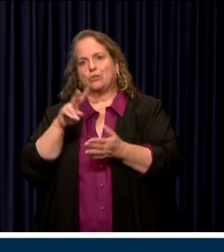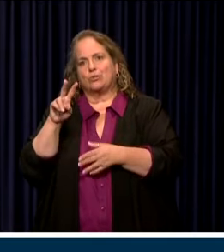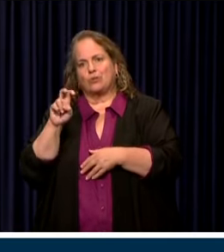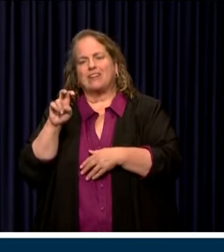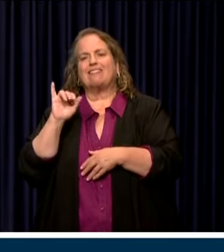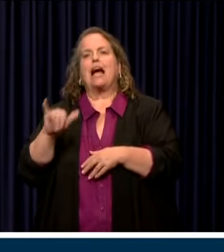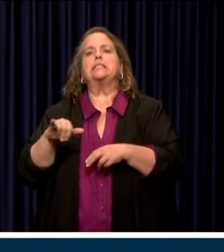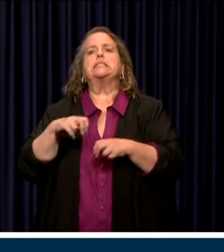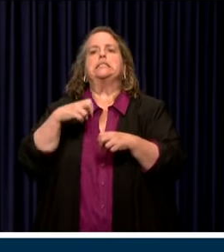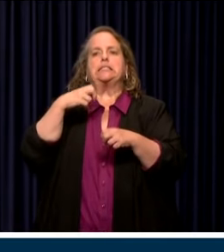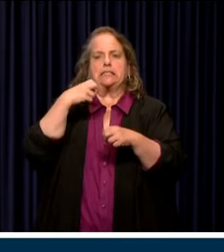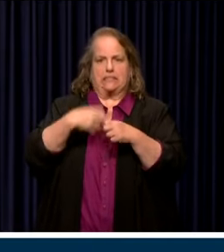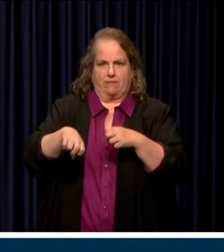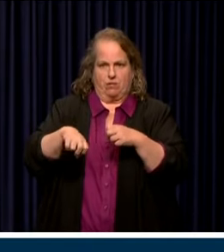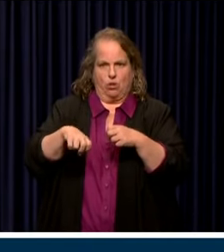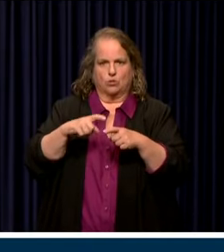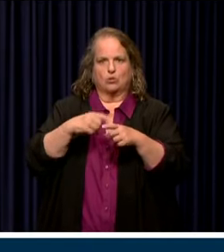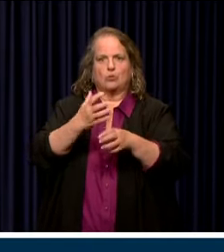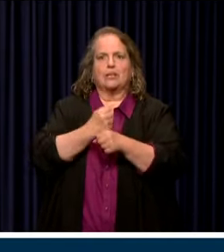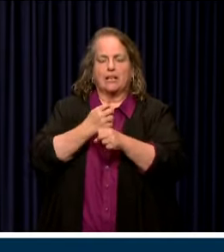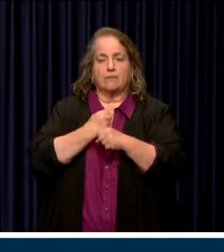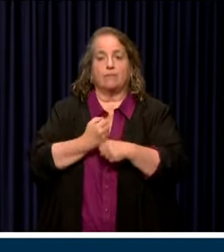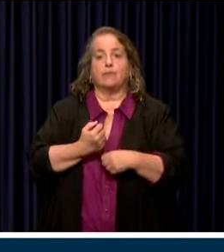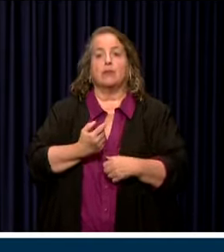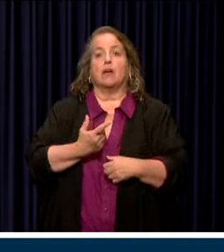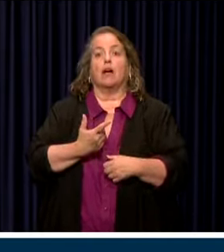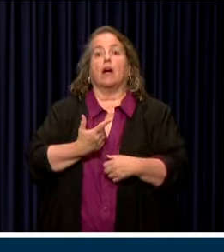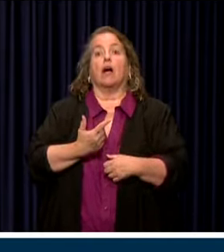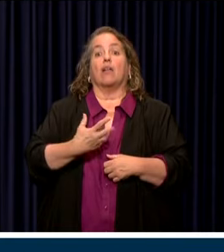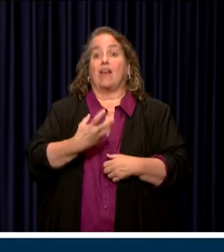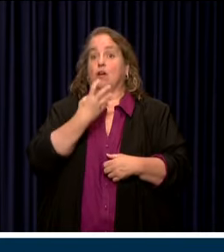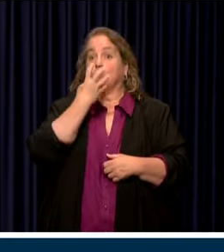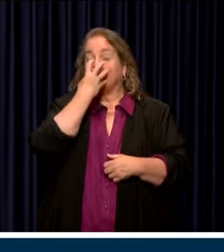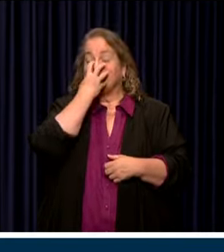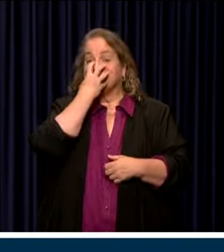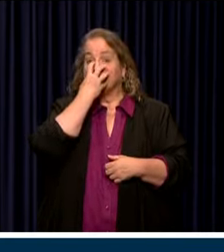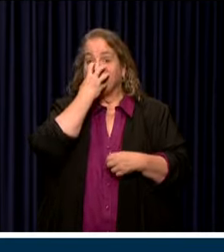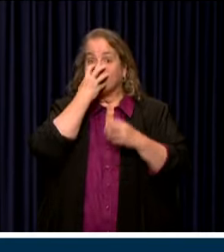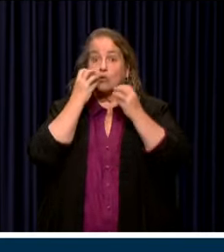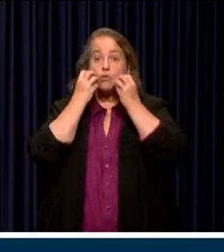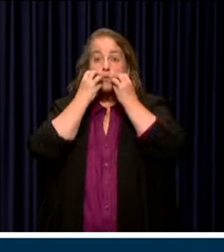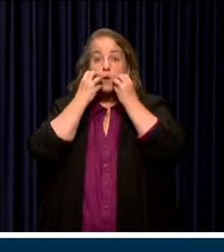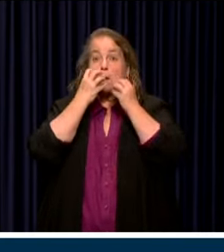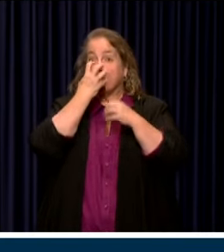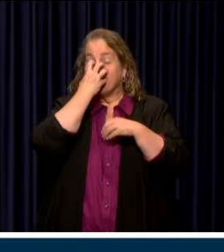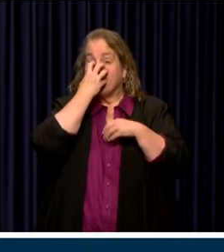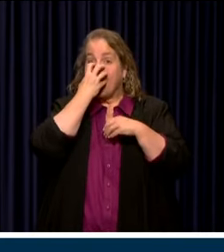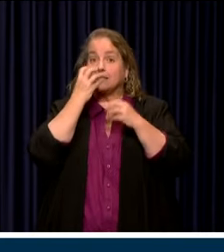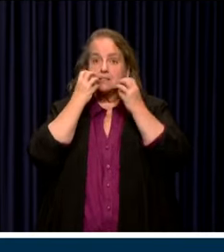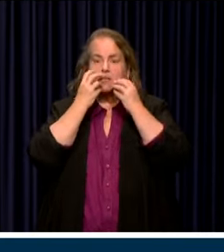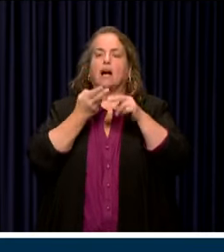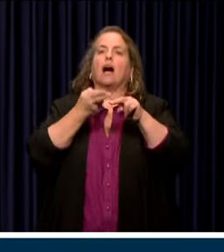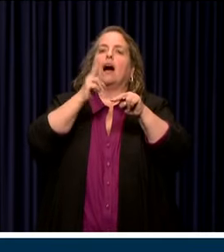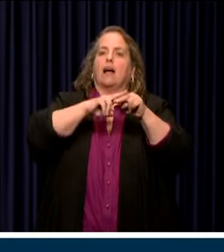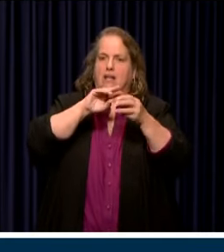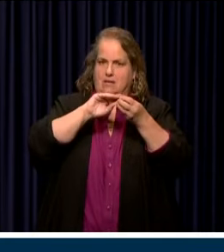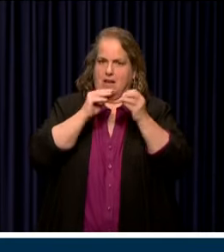THEIR ABILITY TO STOCKPILE AND HOW MANY WORKS WORTH OF PPE THEY'RE GOING TO NEED TO HAVE TO